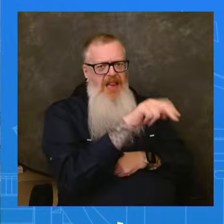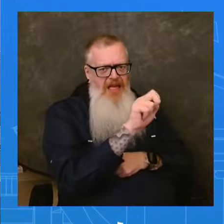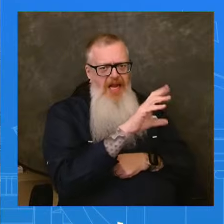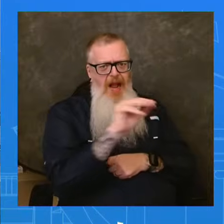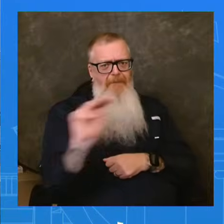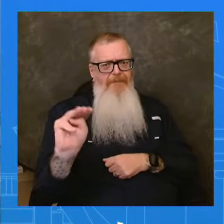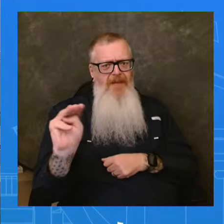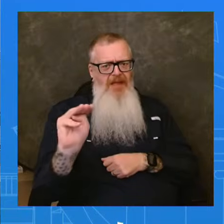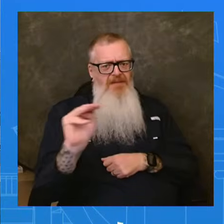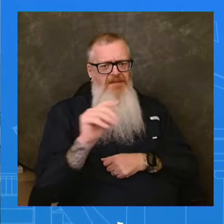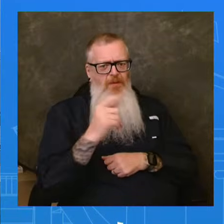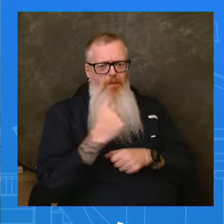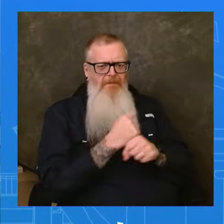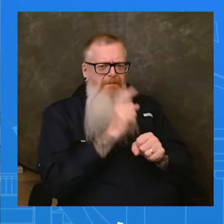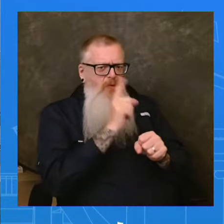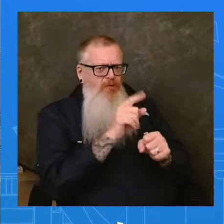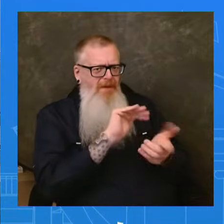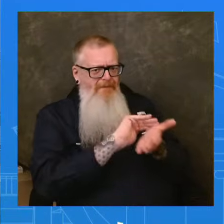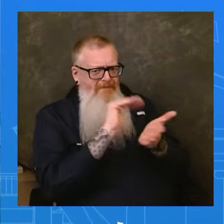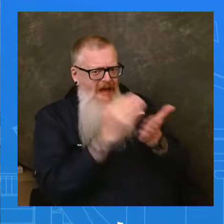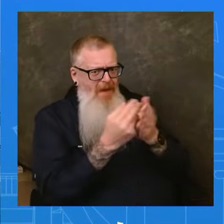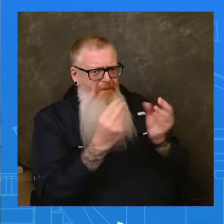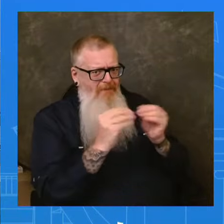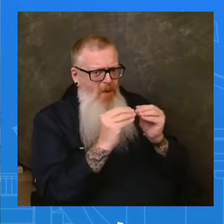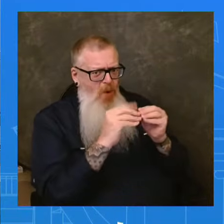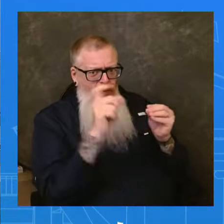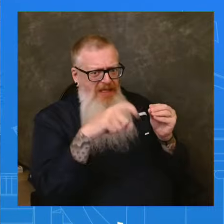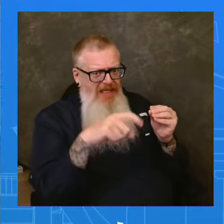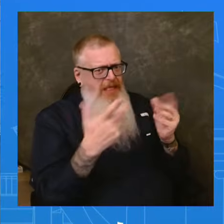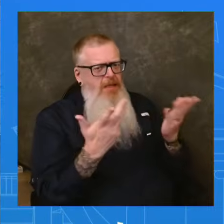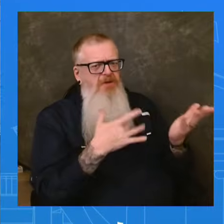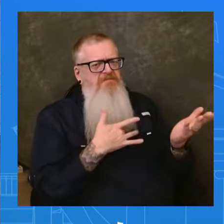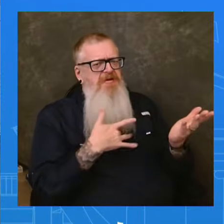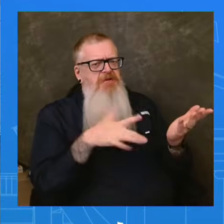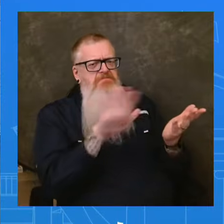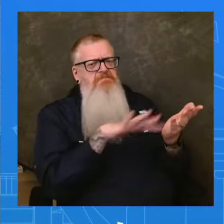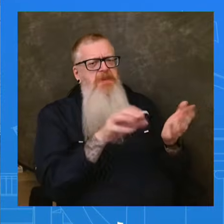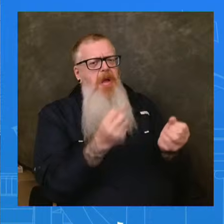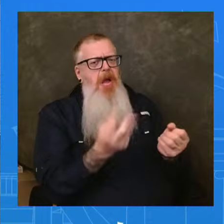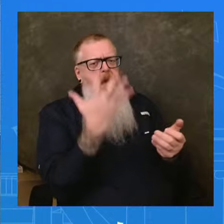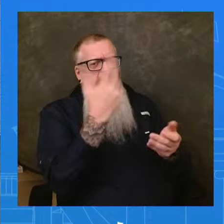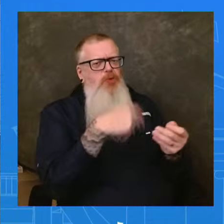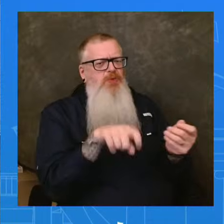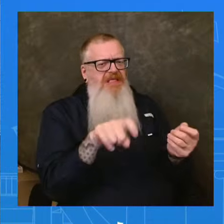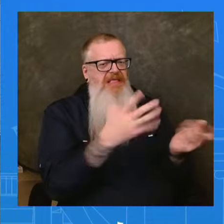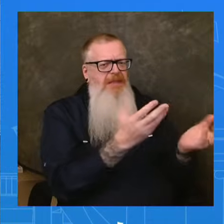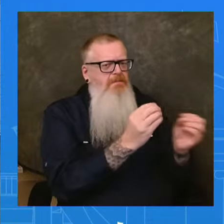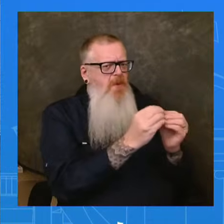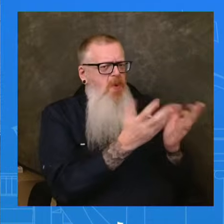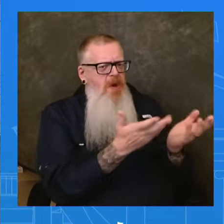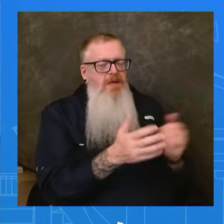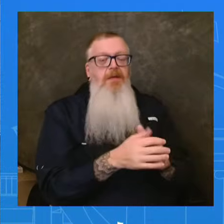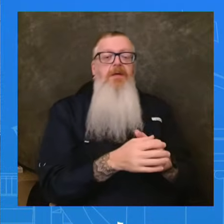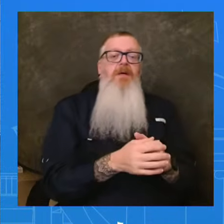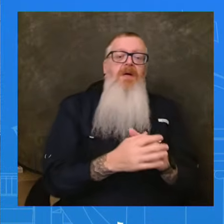Is there an assessment that you can share with us? Administrator Criswell: We're continuing to make that assessment, as we do not know what it's going to cost us right now